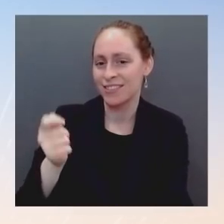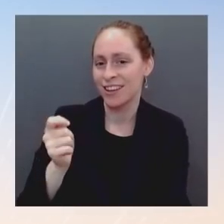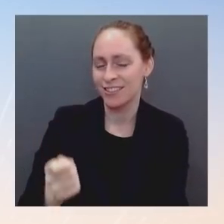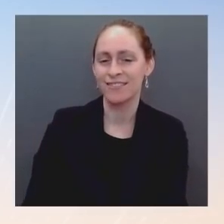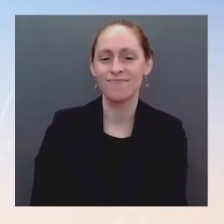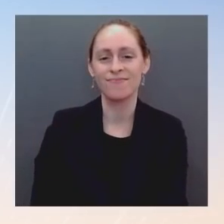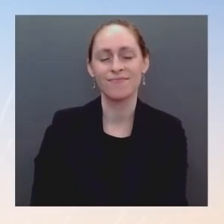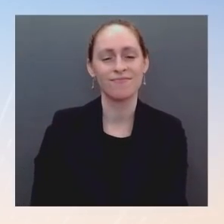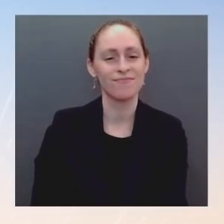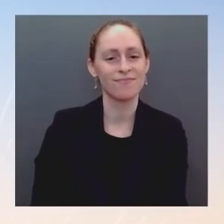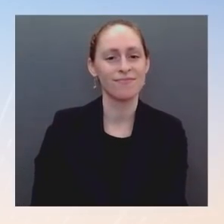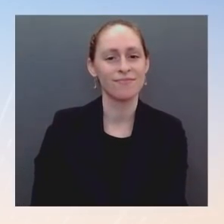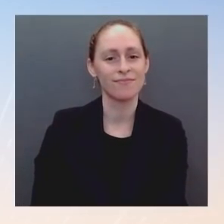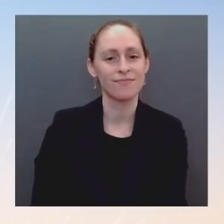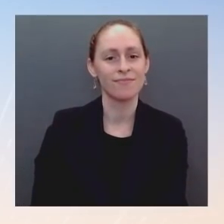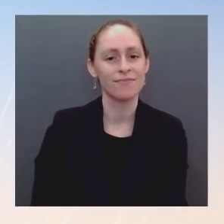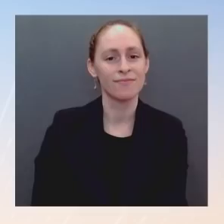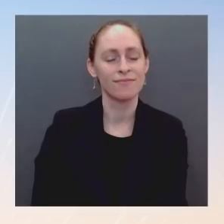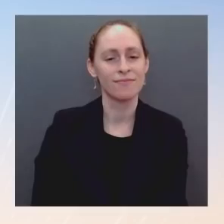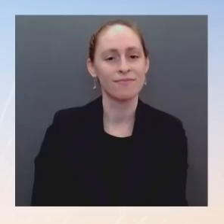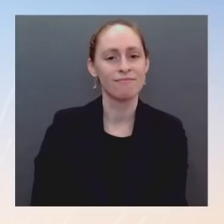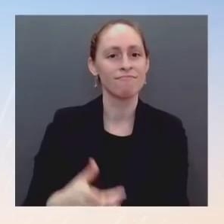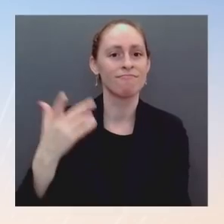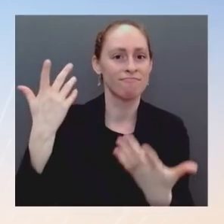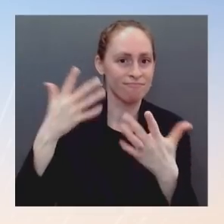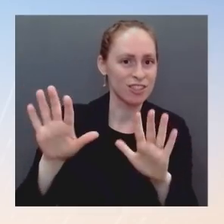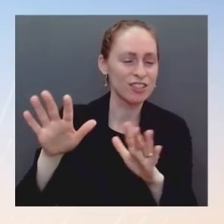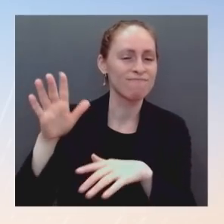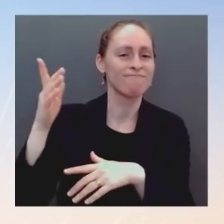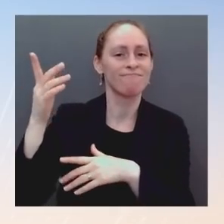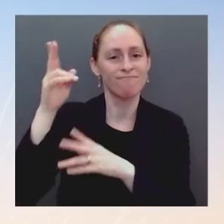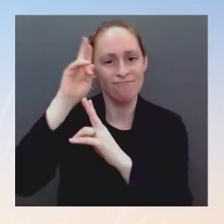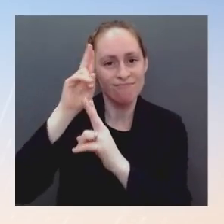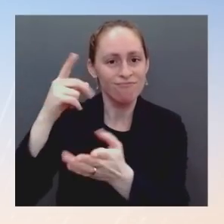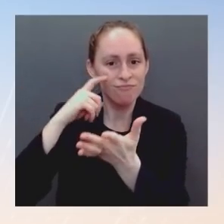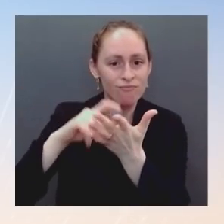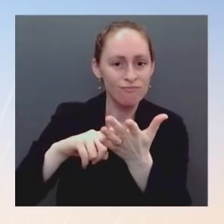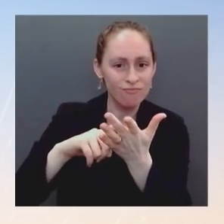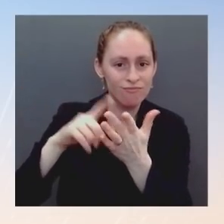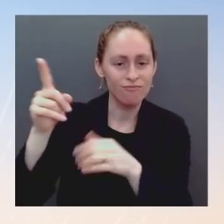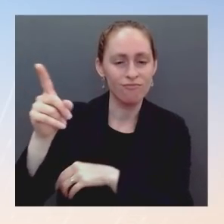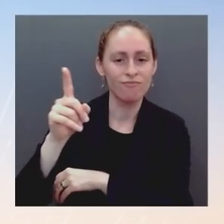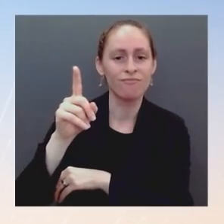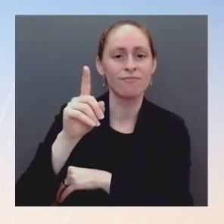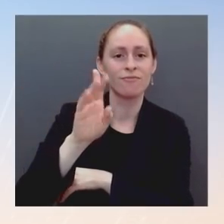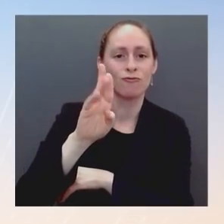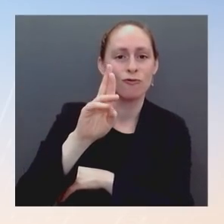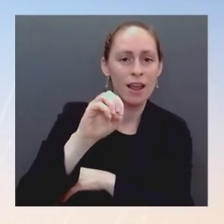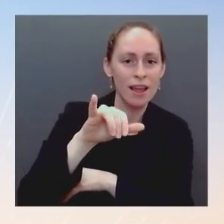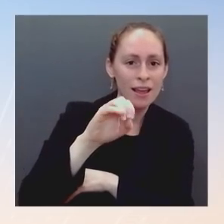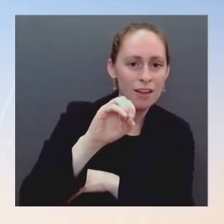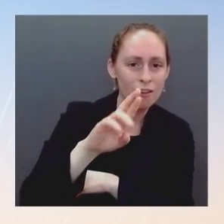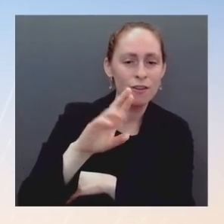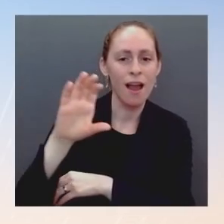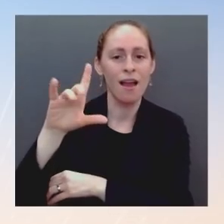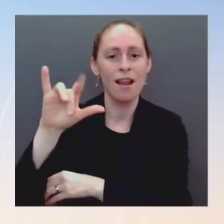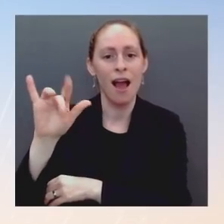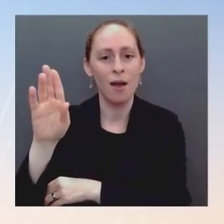come out and very publicly push for Childs. And then, as mentioned earlier, you had Senator Graham do that. Hard to think of two opposite folks: